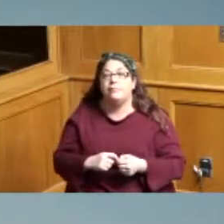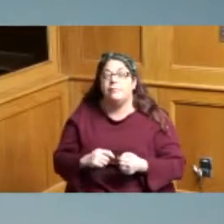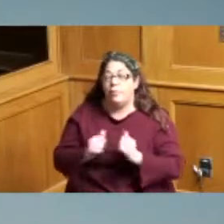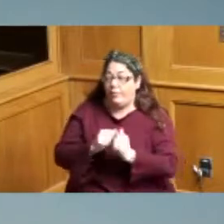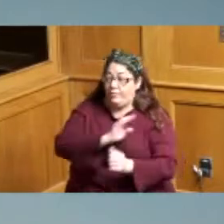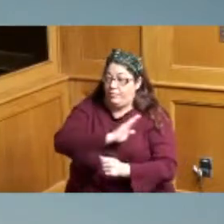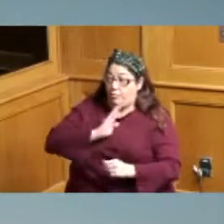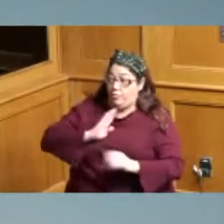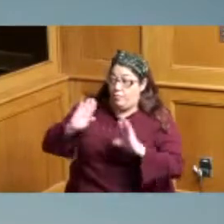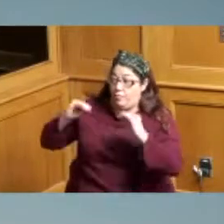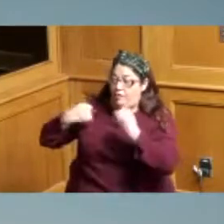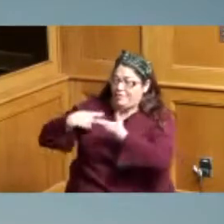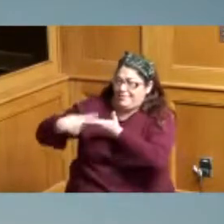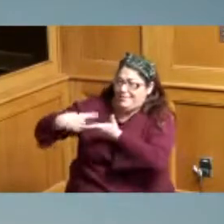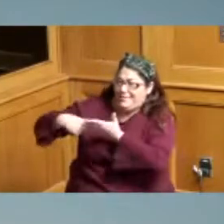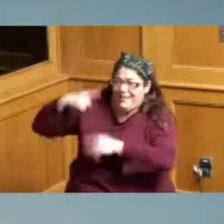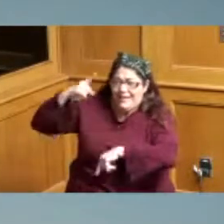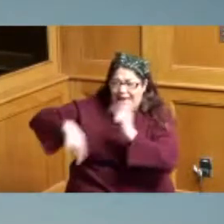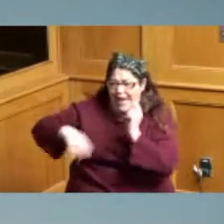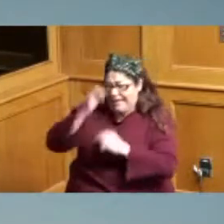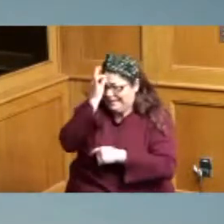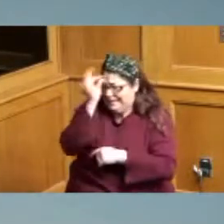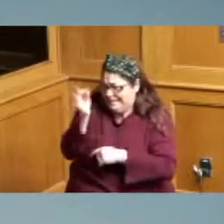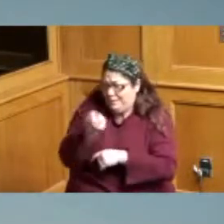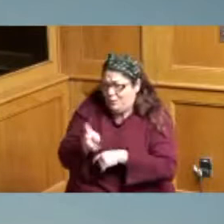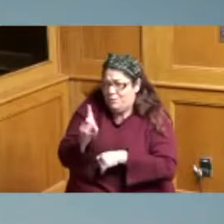it was going to be difficult to pull together on a couple days notice given some of the